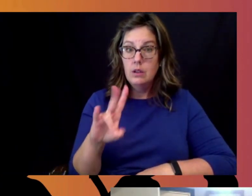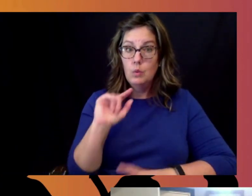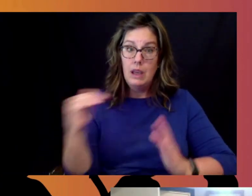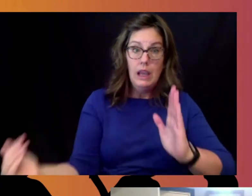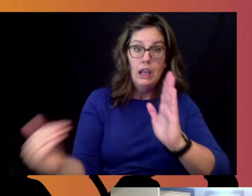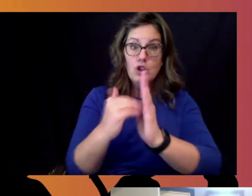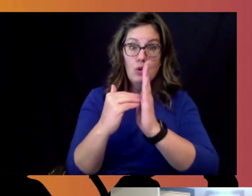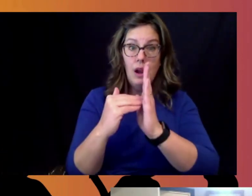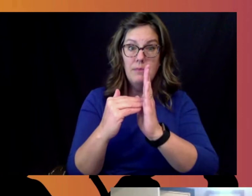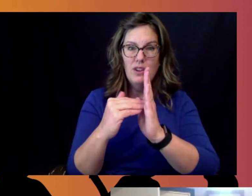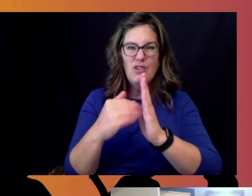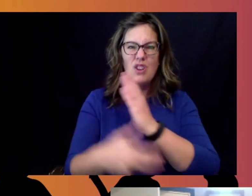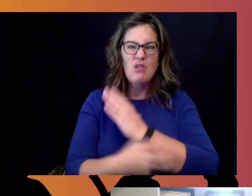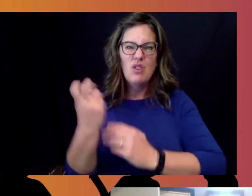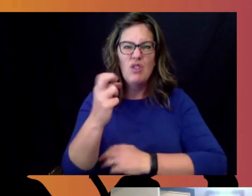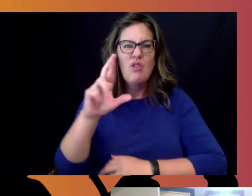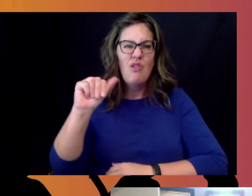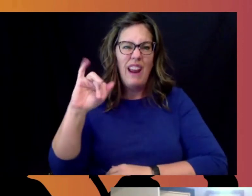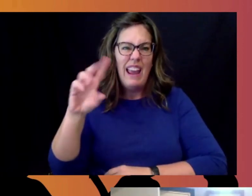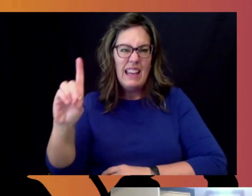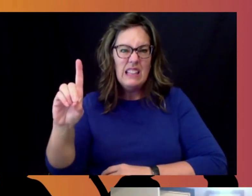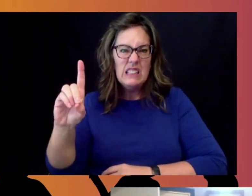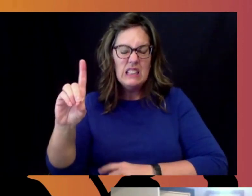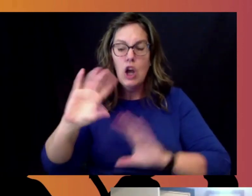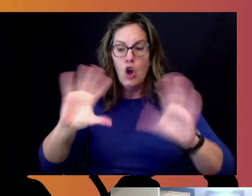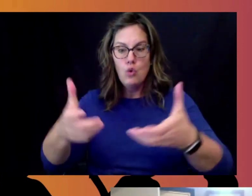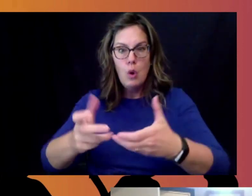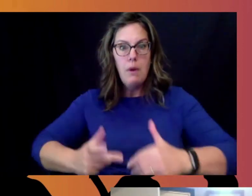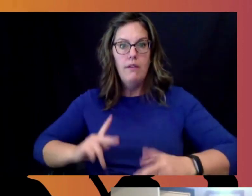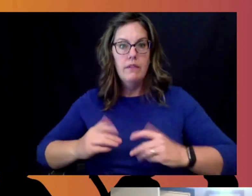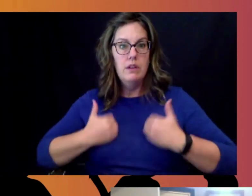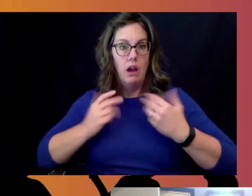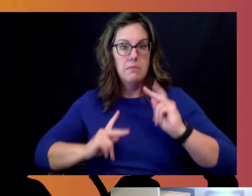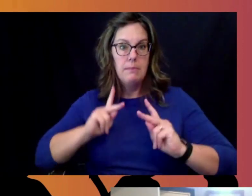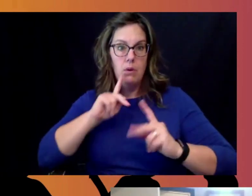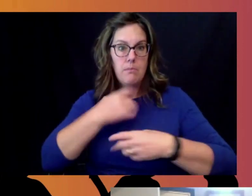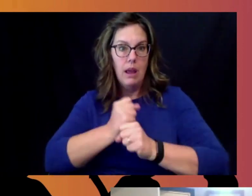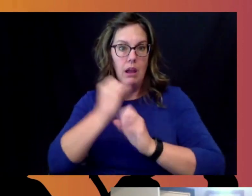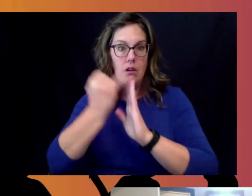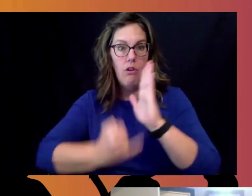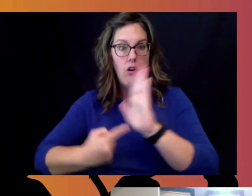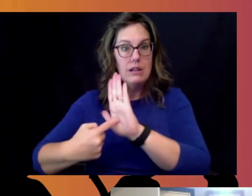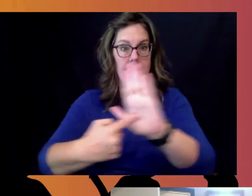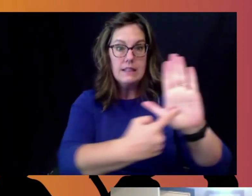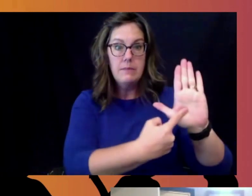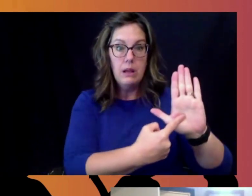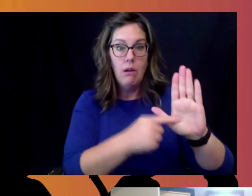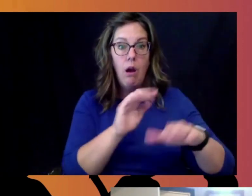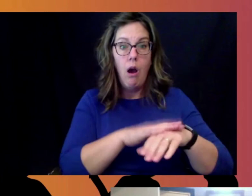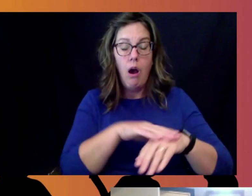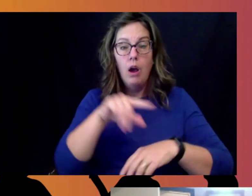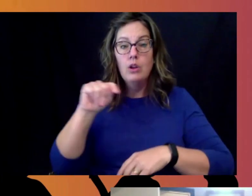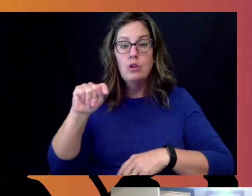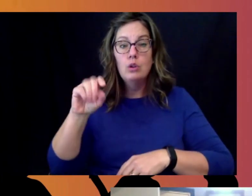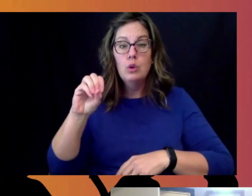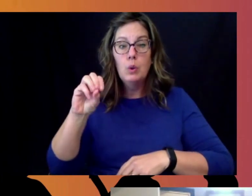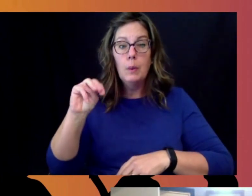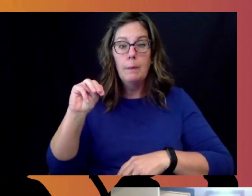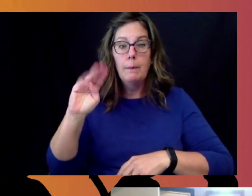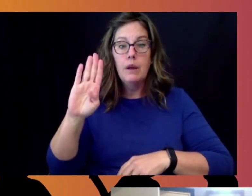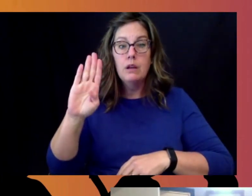a group of young people made an art exhibit of tombstones honoring the those lives that